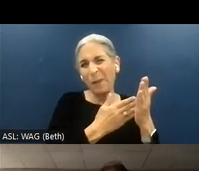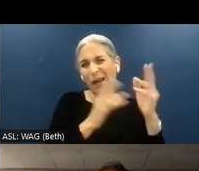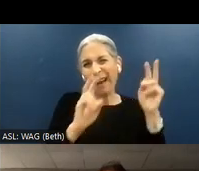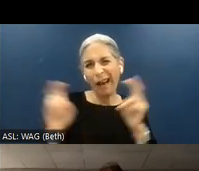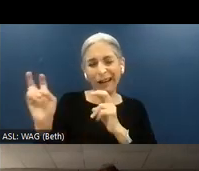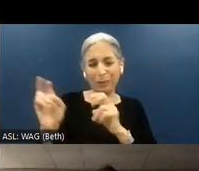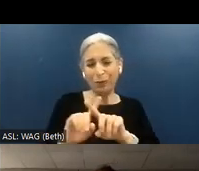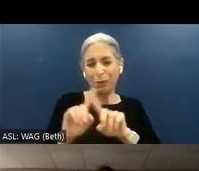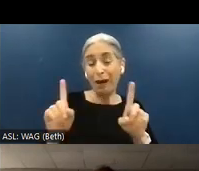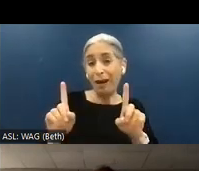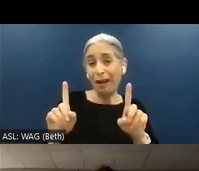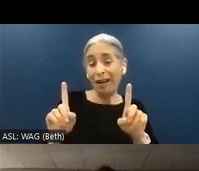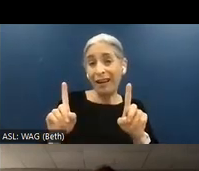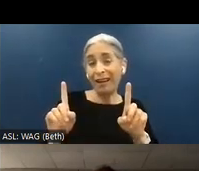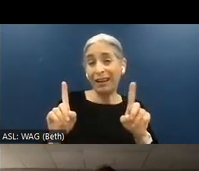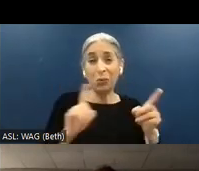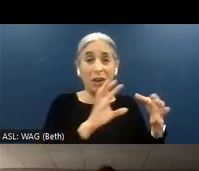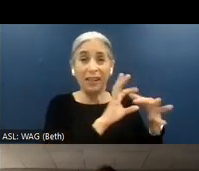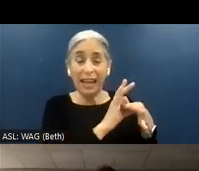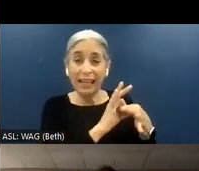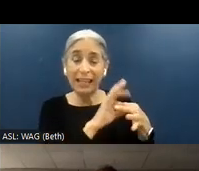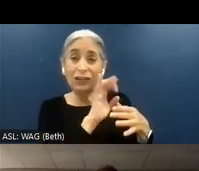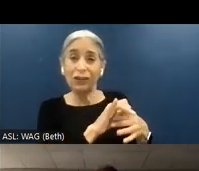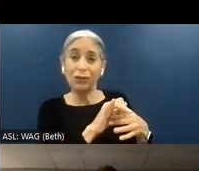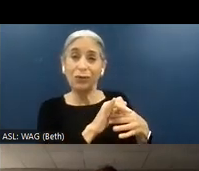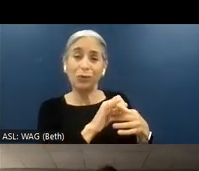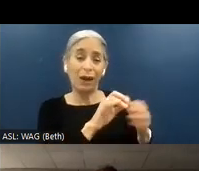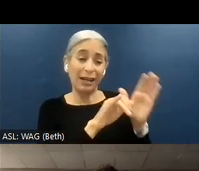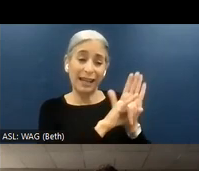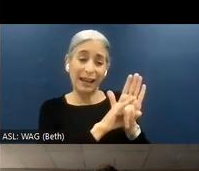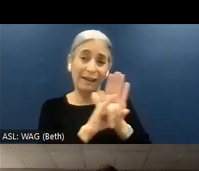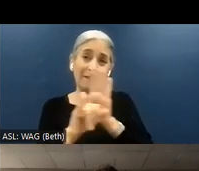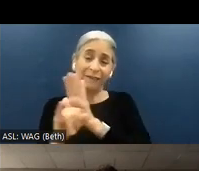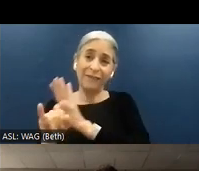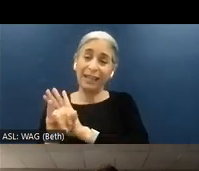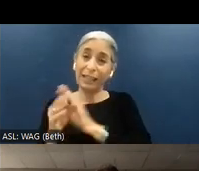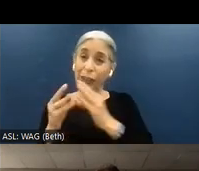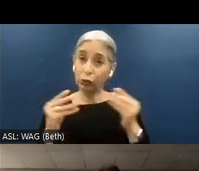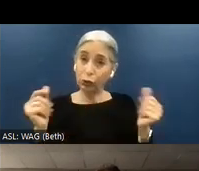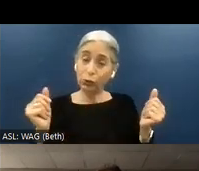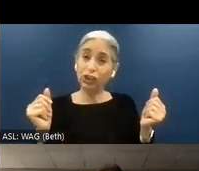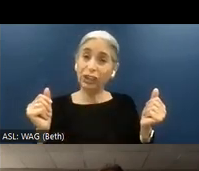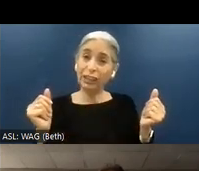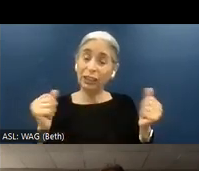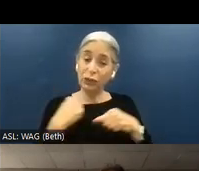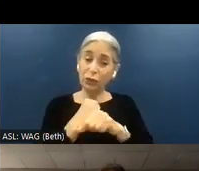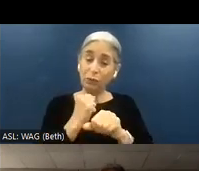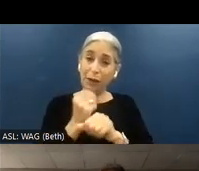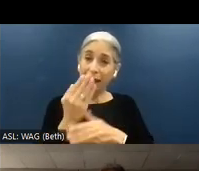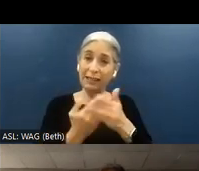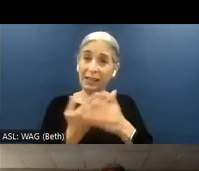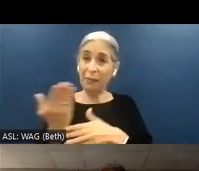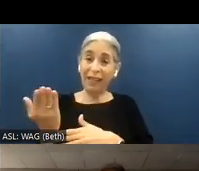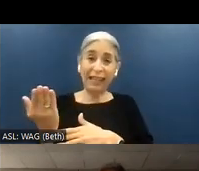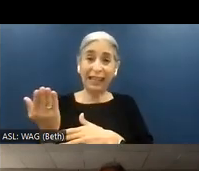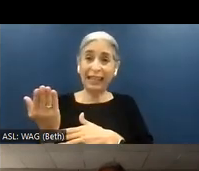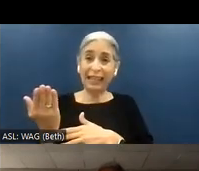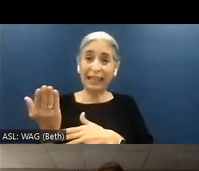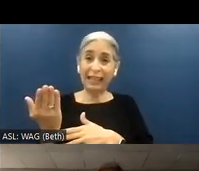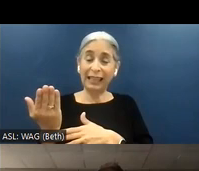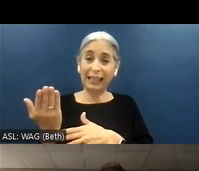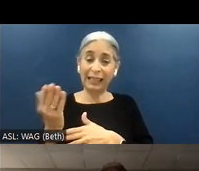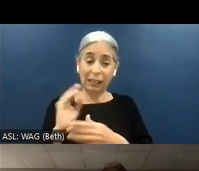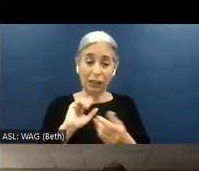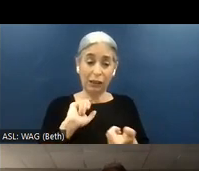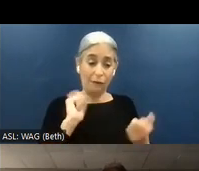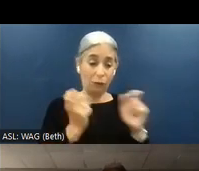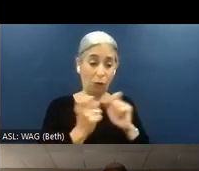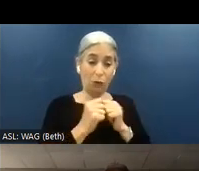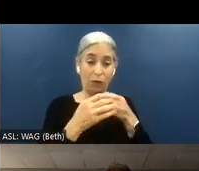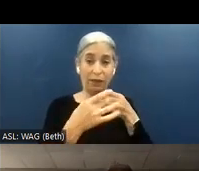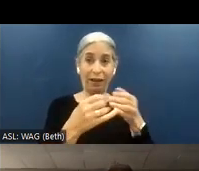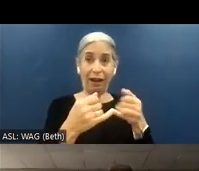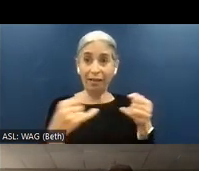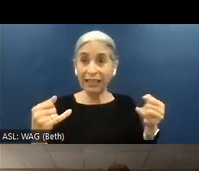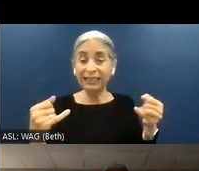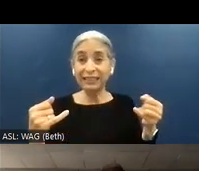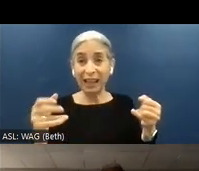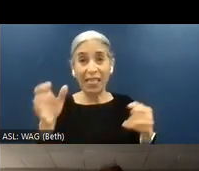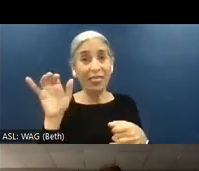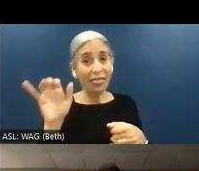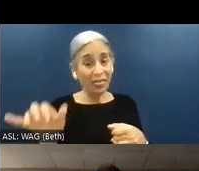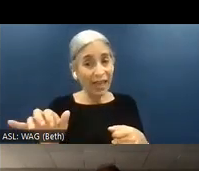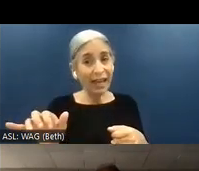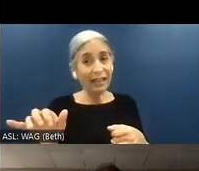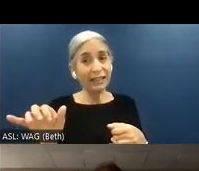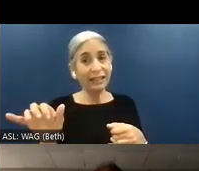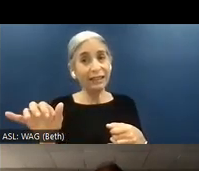to providing a solution to conform to the guidelines, that is probably where the gaps